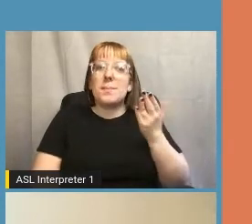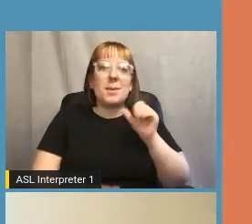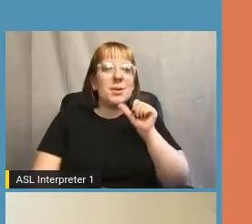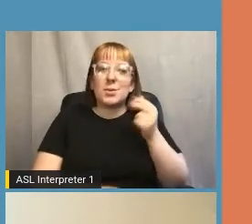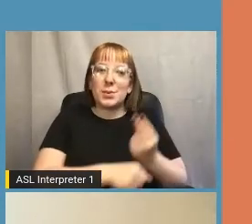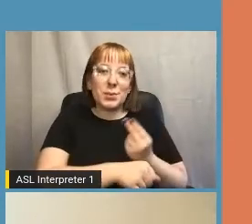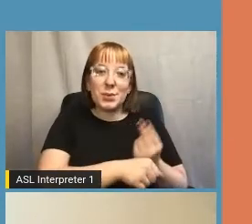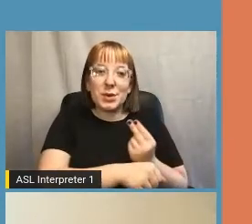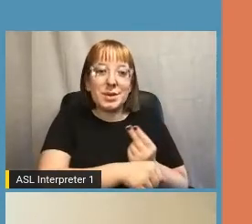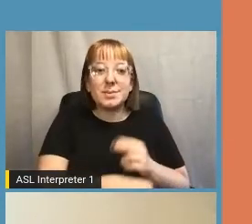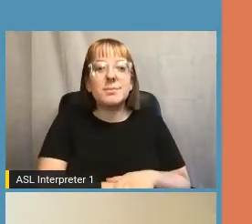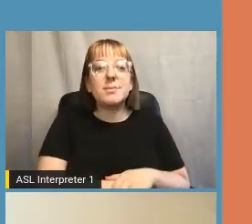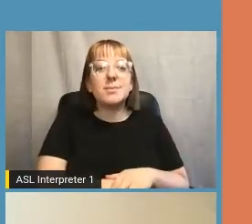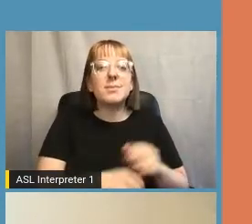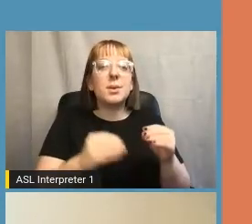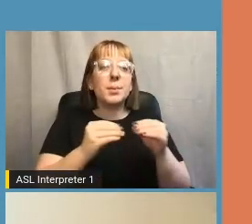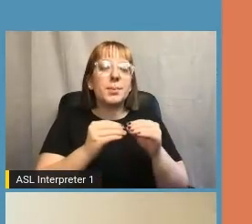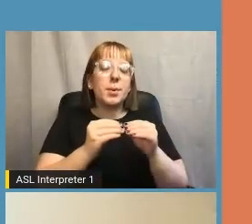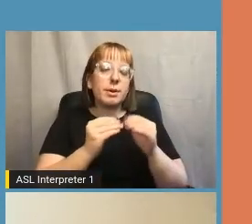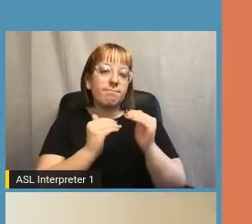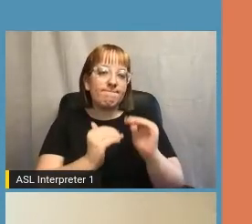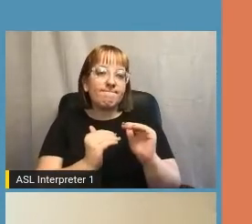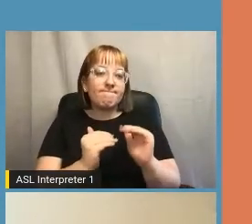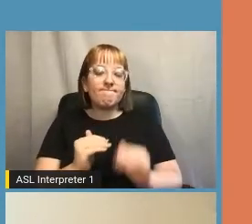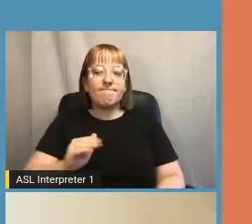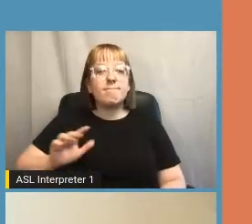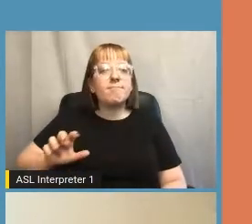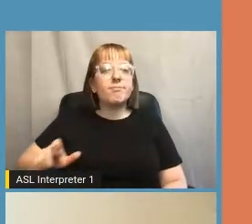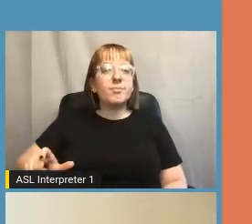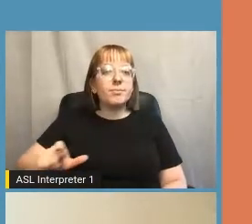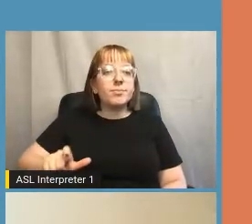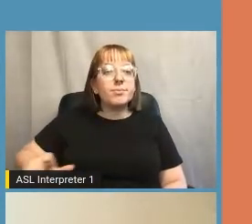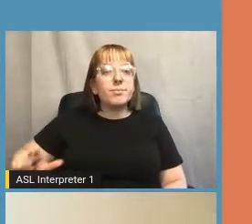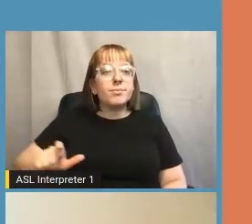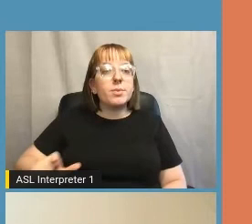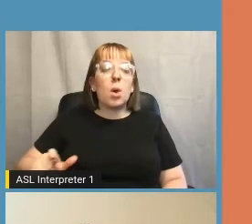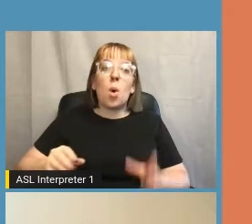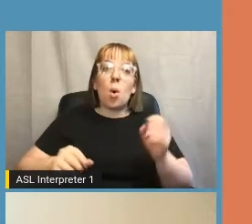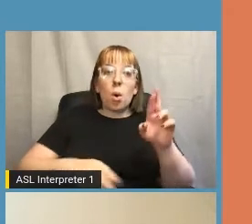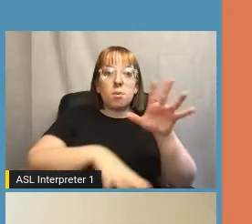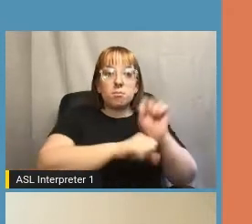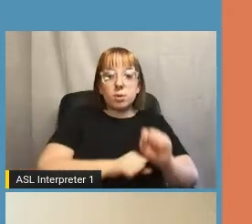that's a little more constrained and they um are used to arrow keys they can use that um so